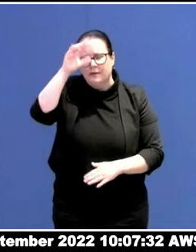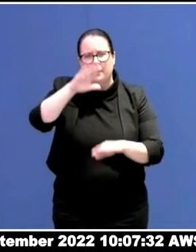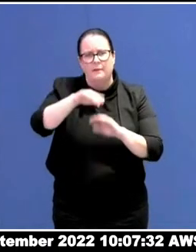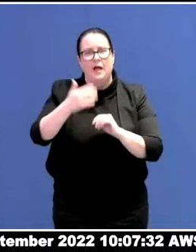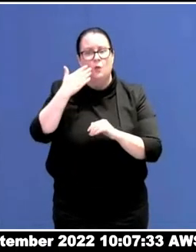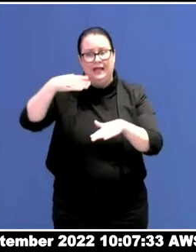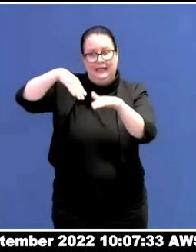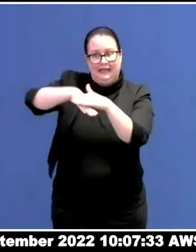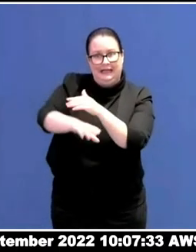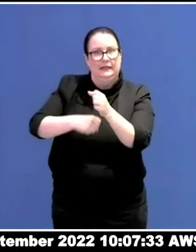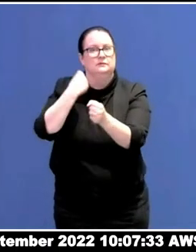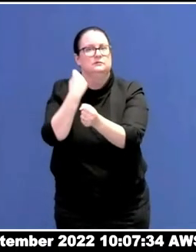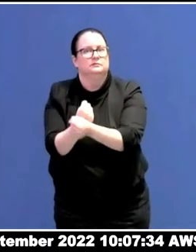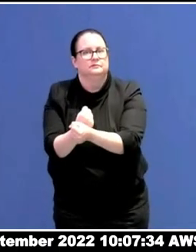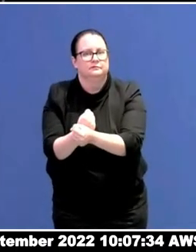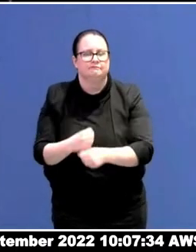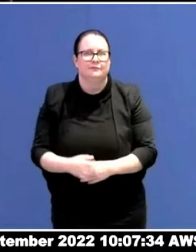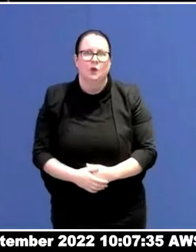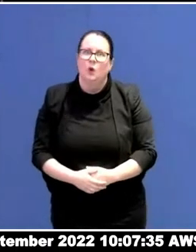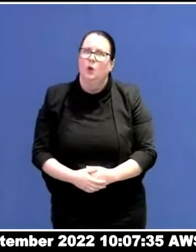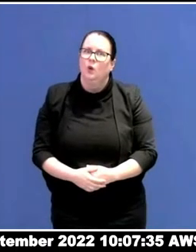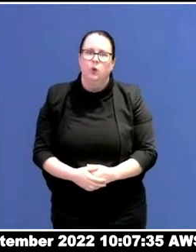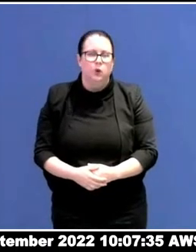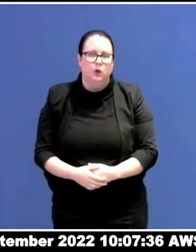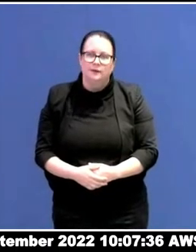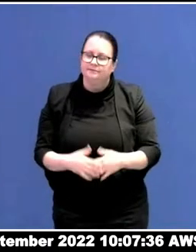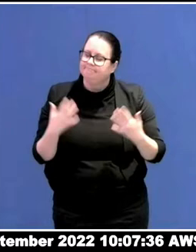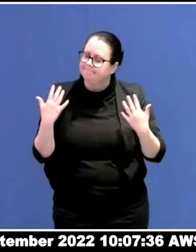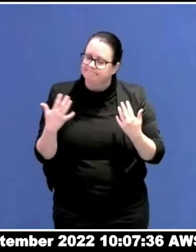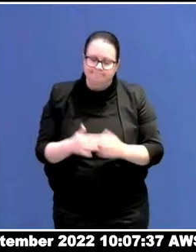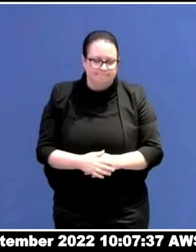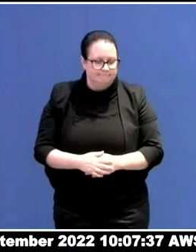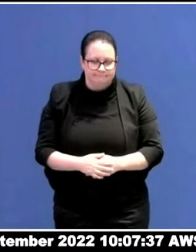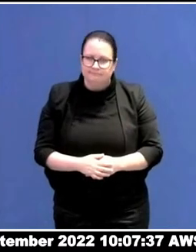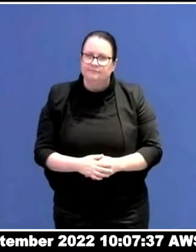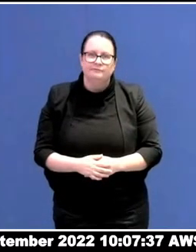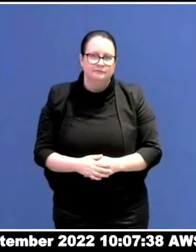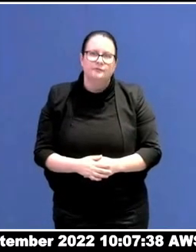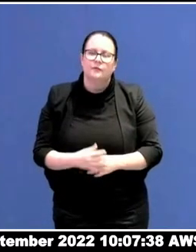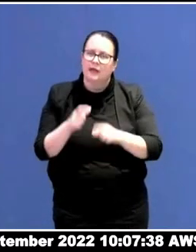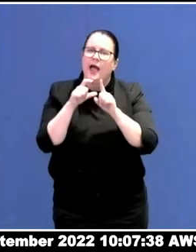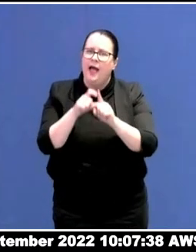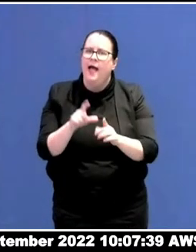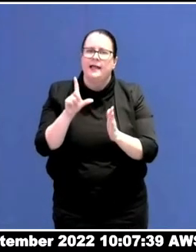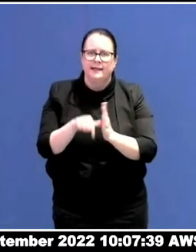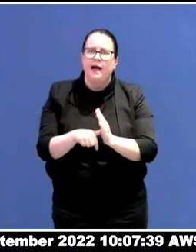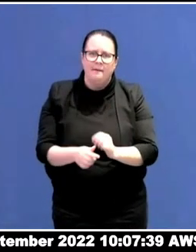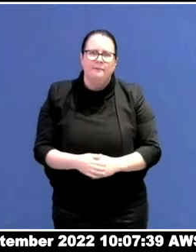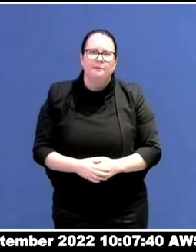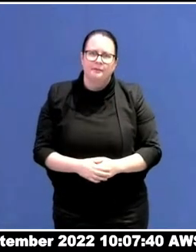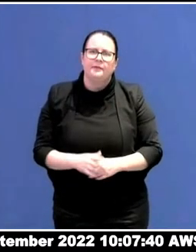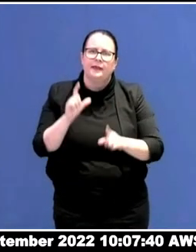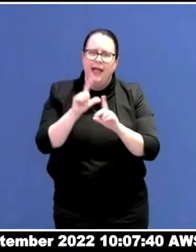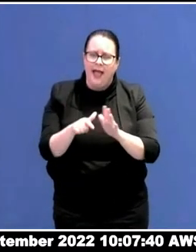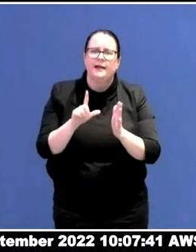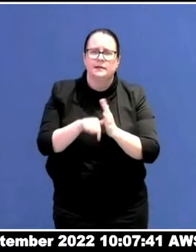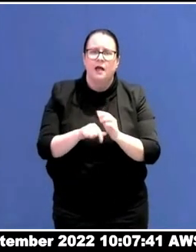centre? TERRY: It was a very difficult time for both him and ourselves.